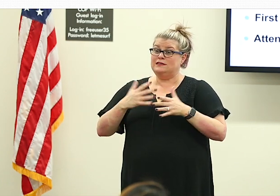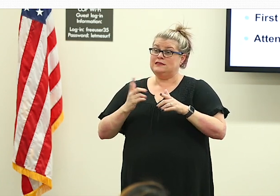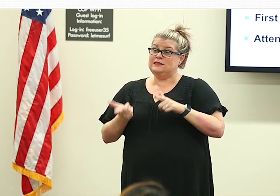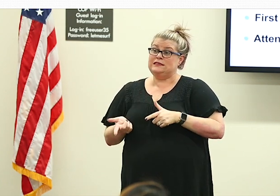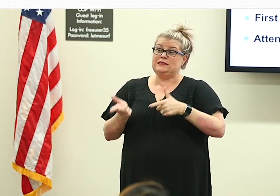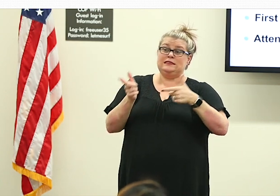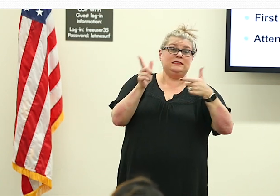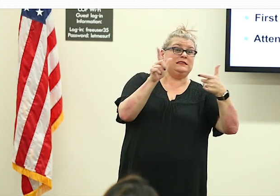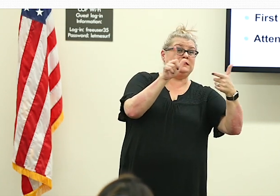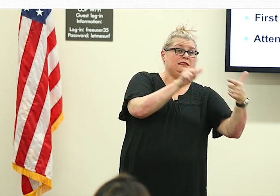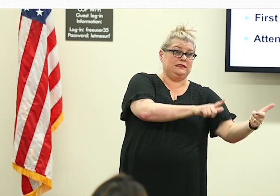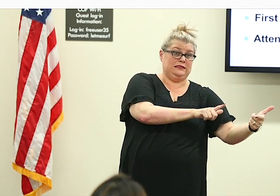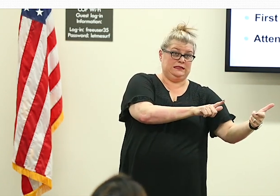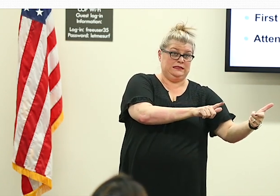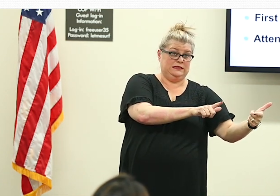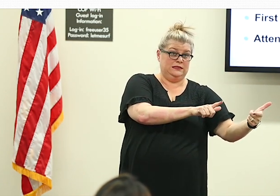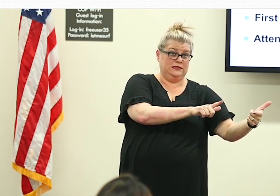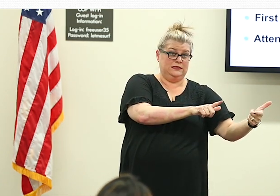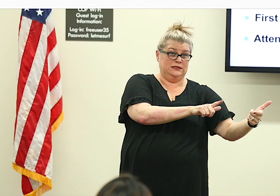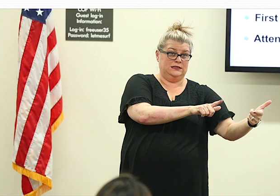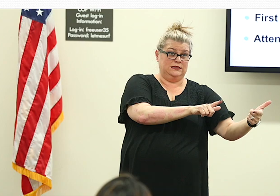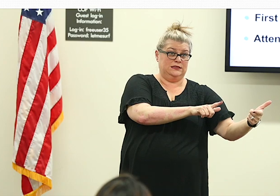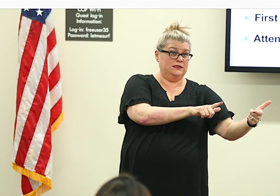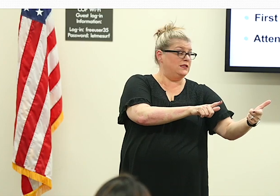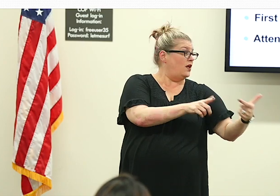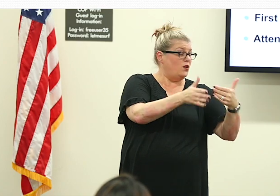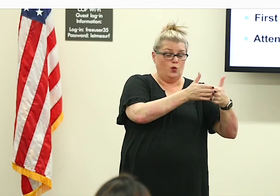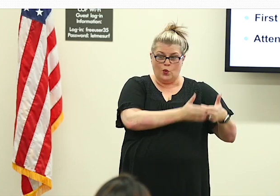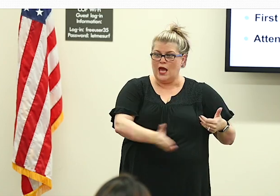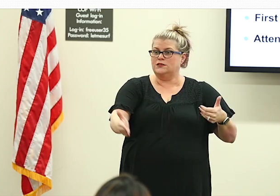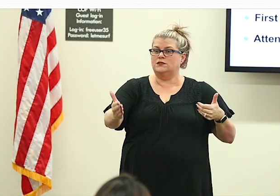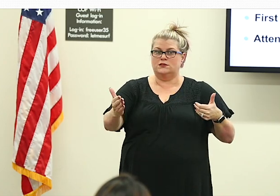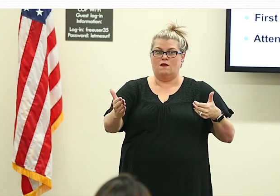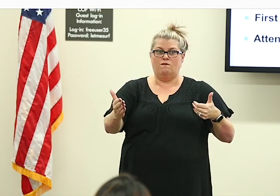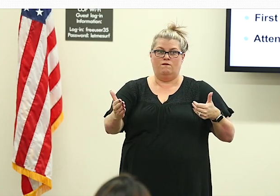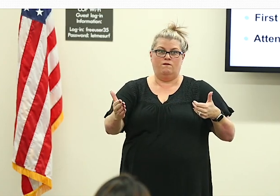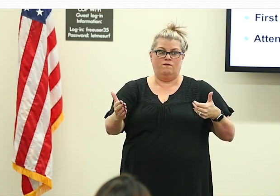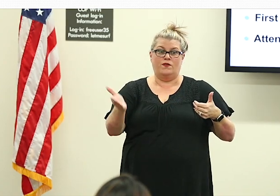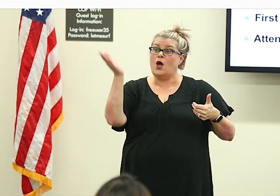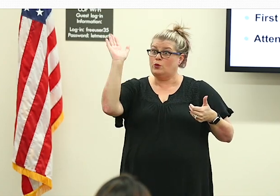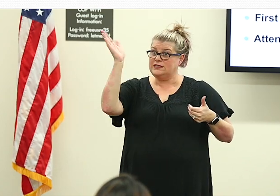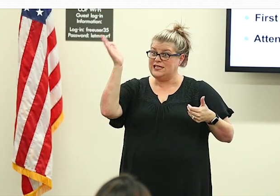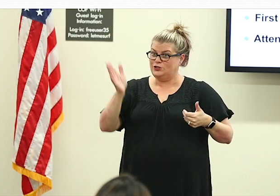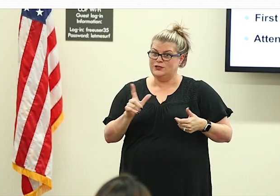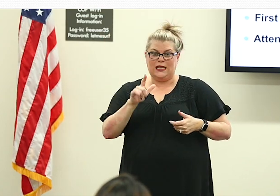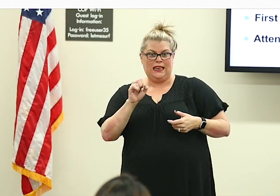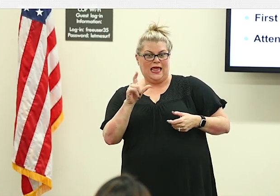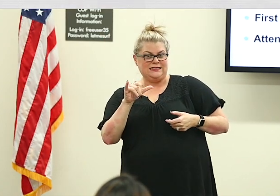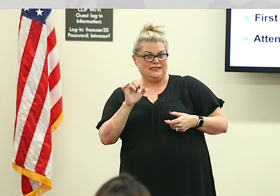and she will walk you through the remaining of the presentation. Let's welcome Lesley.